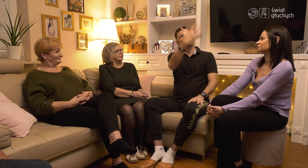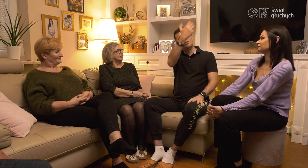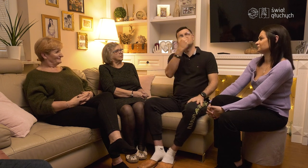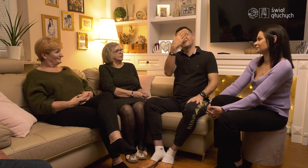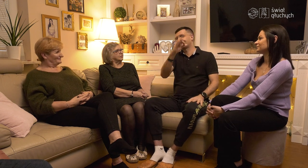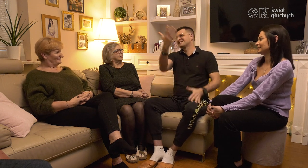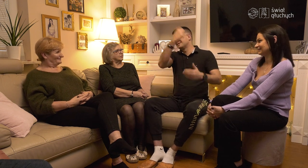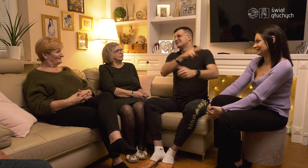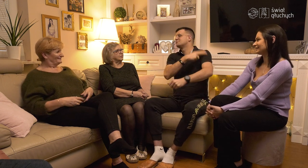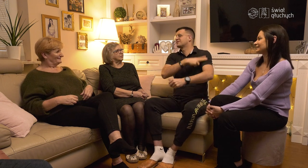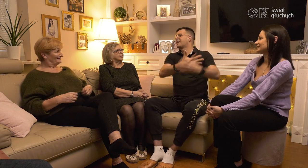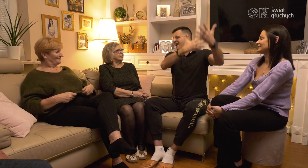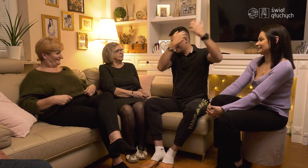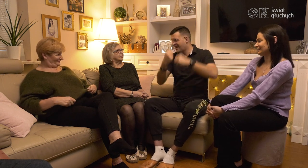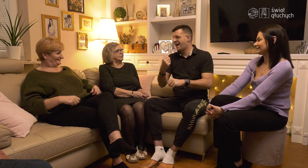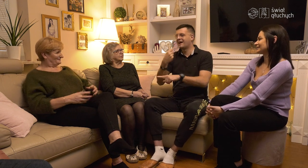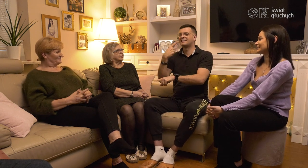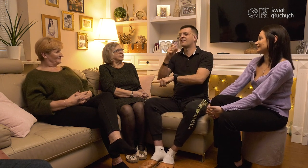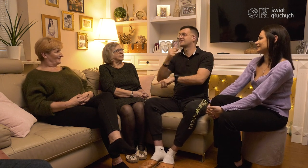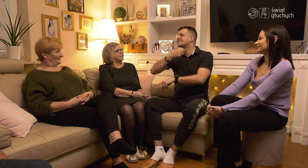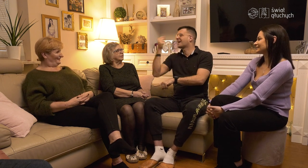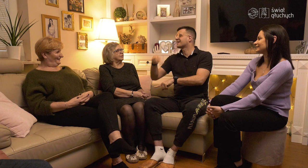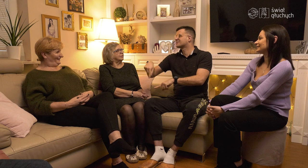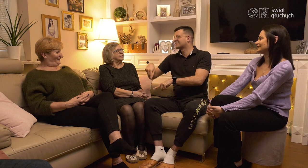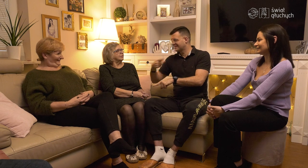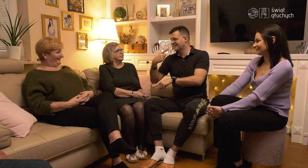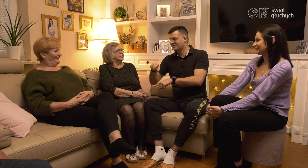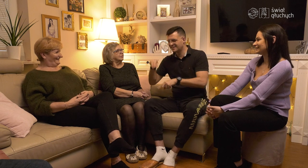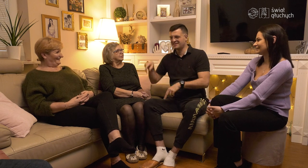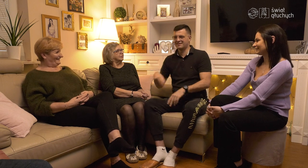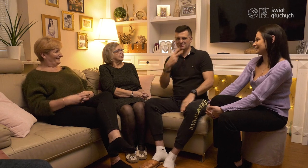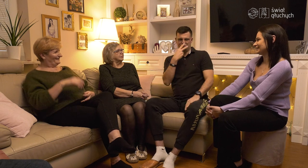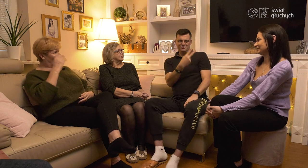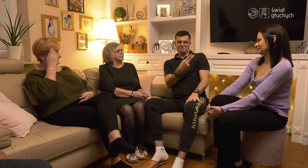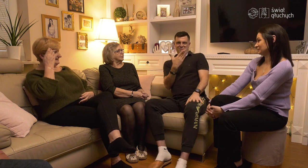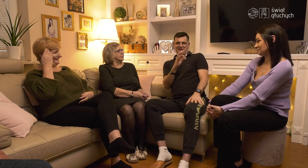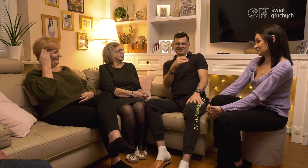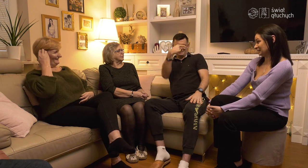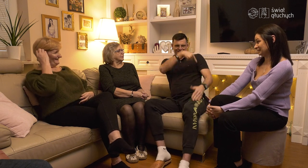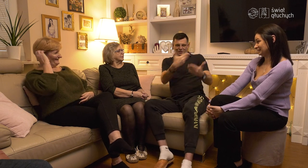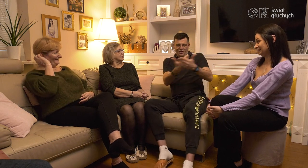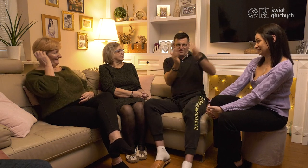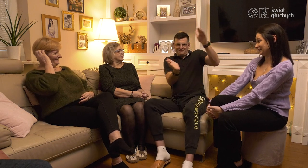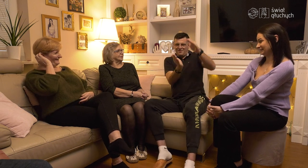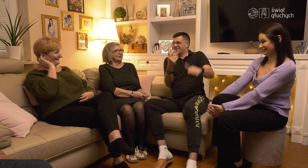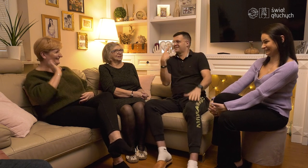Dawid was in the car and when he saw his brother,